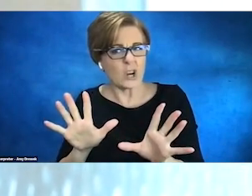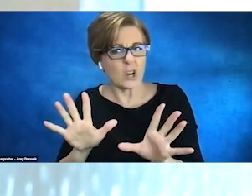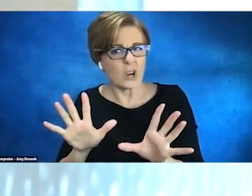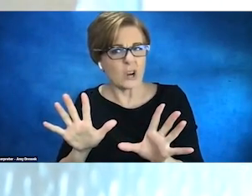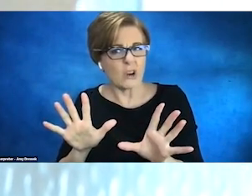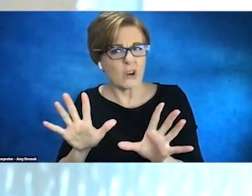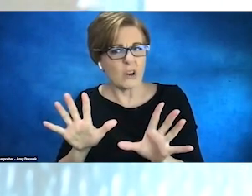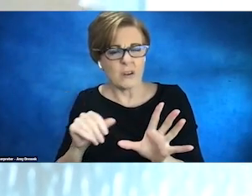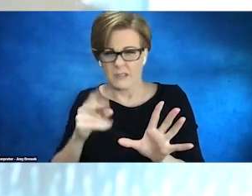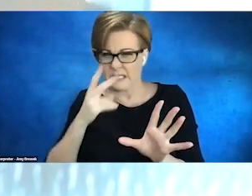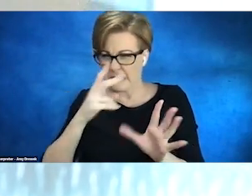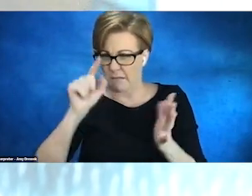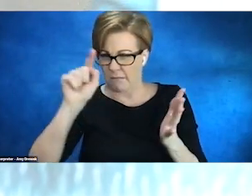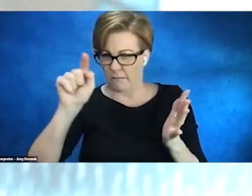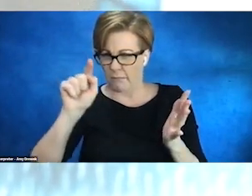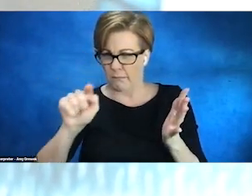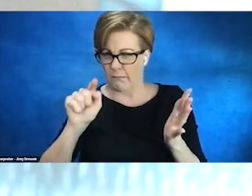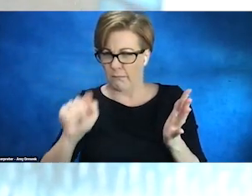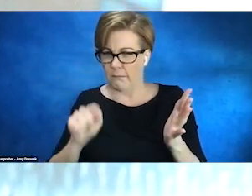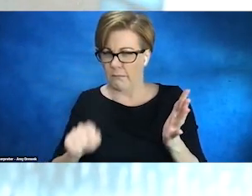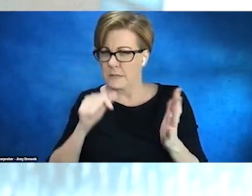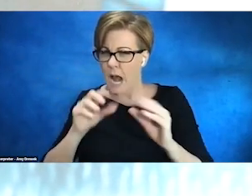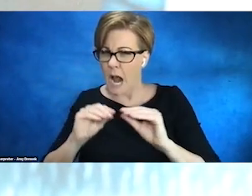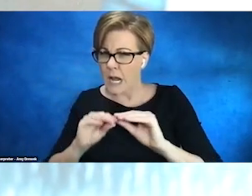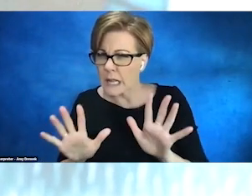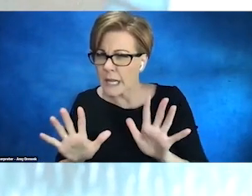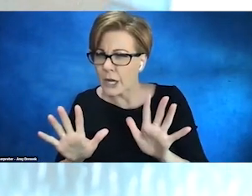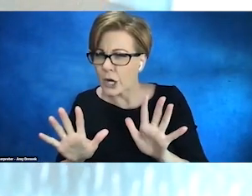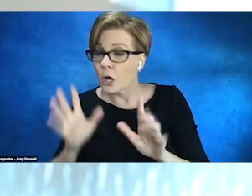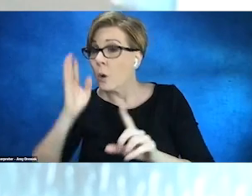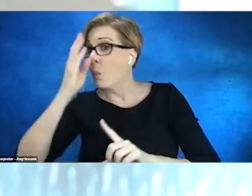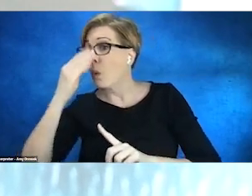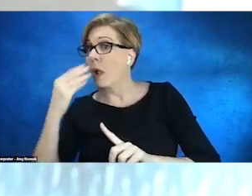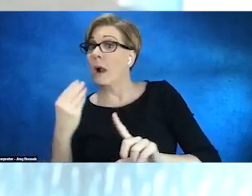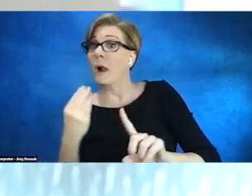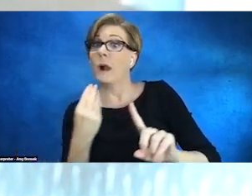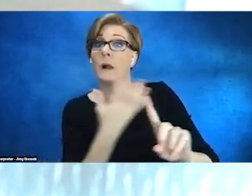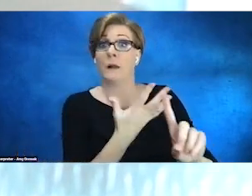going to recognize all the different contests that are ambiguous marks and it's going to inform the